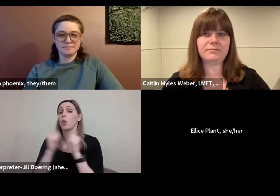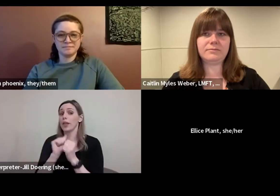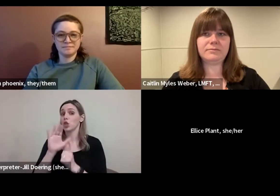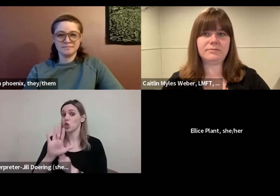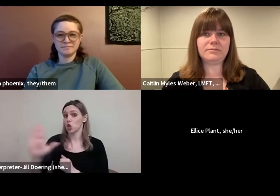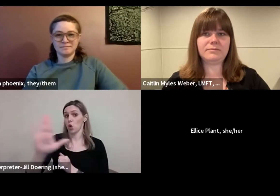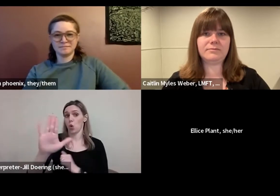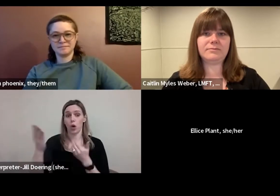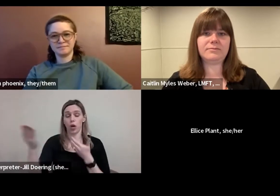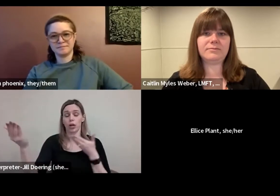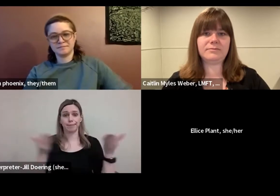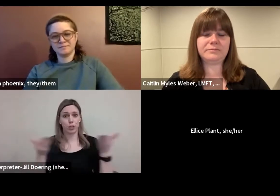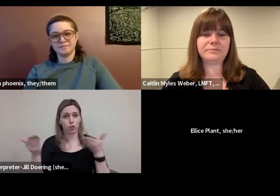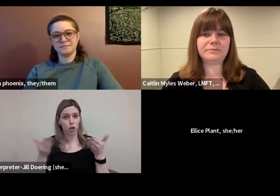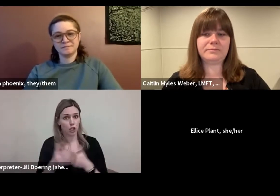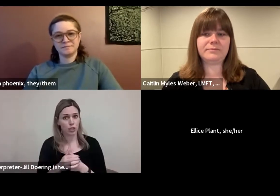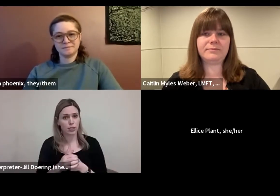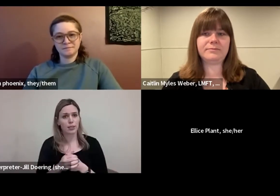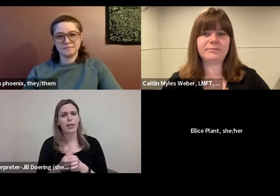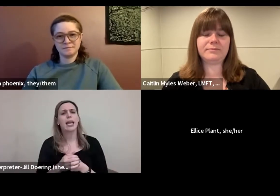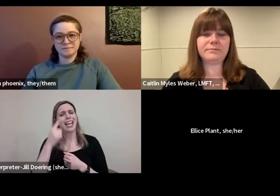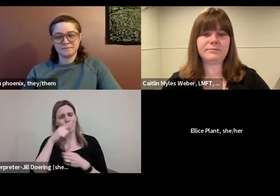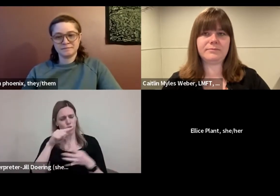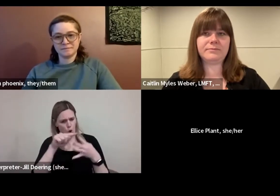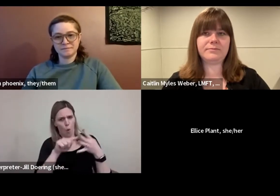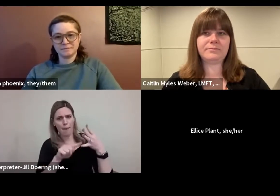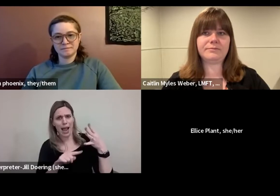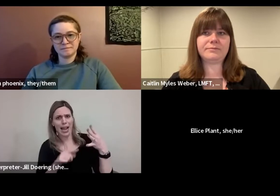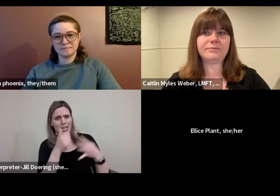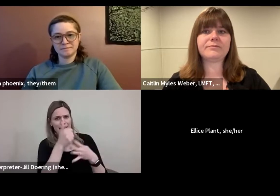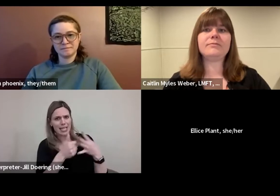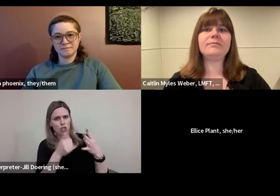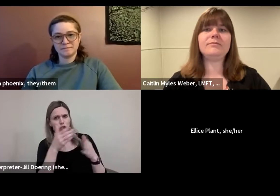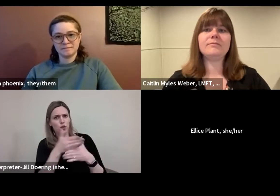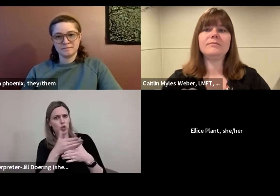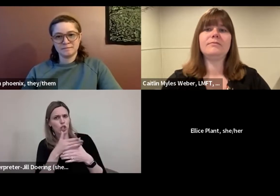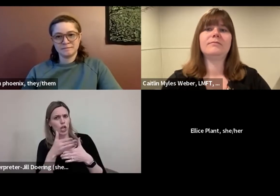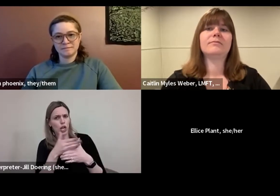So I'm wondering if you could each share a little bit about what your primary modality or modalities are.